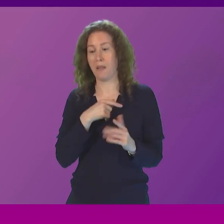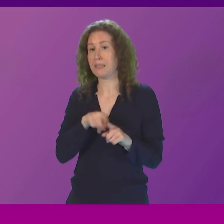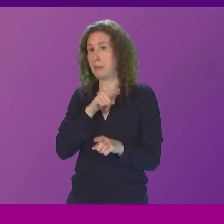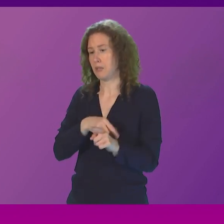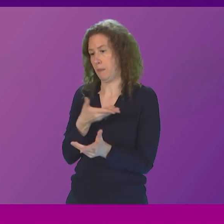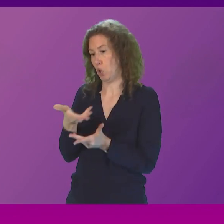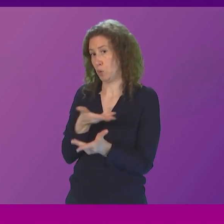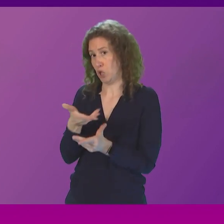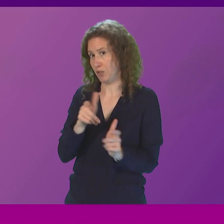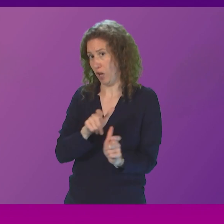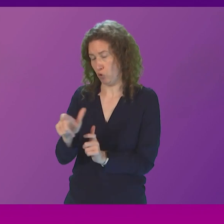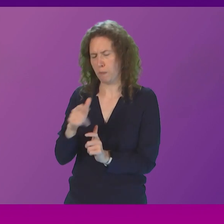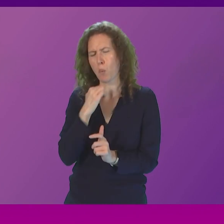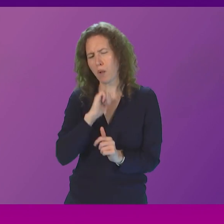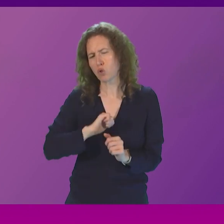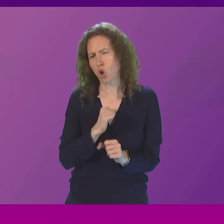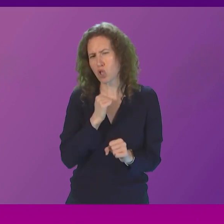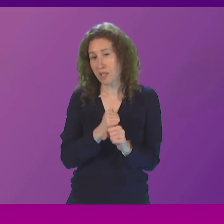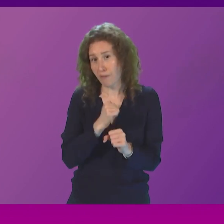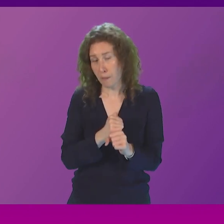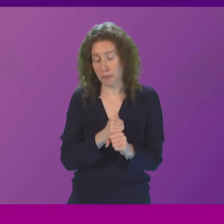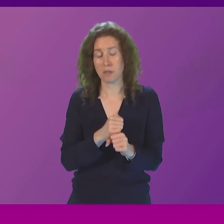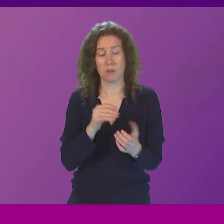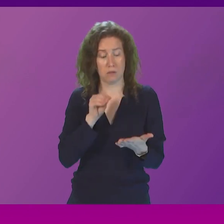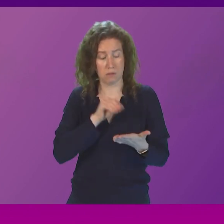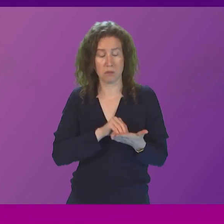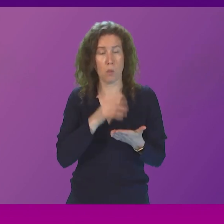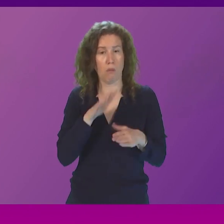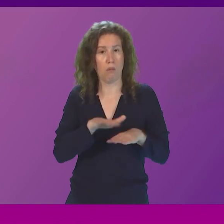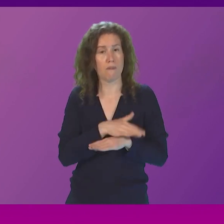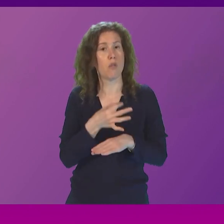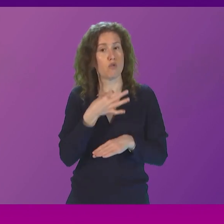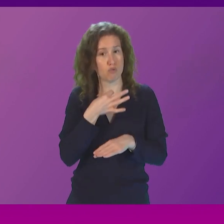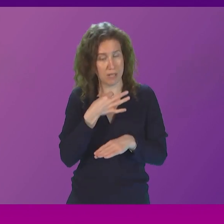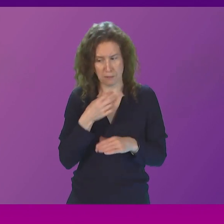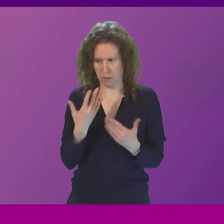Will the Scottish Government underwrite the risk that the network is carrying on behalf